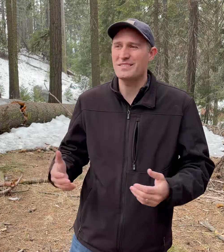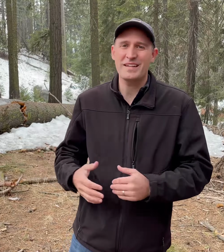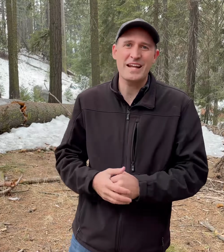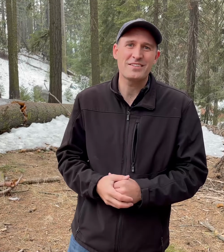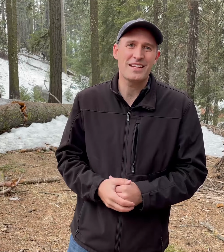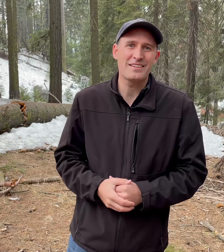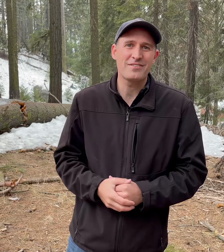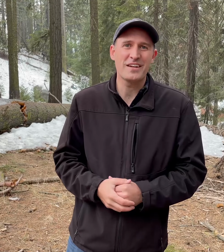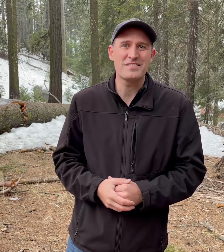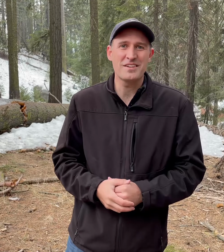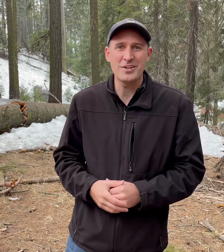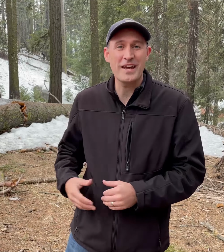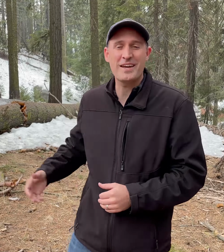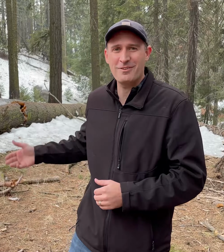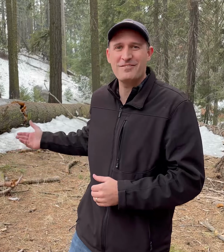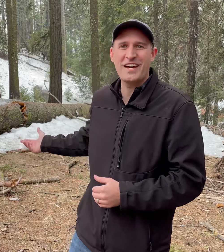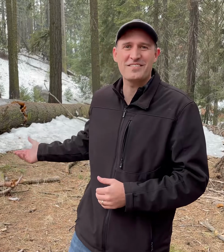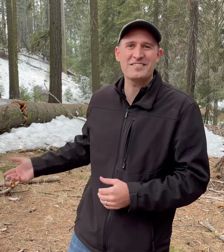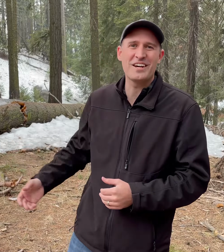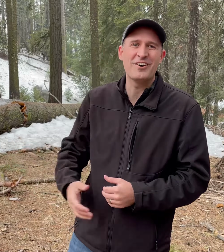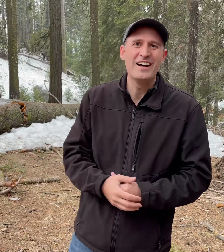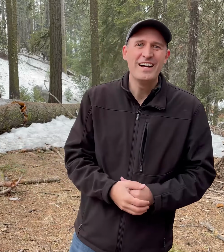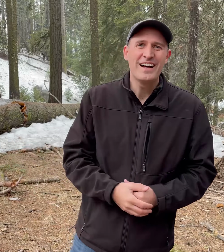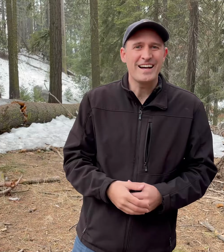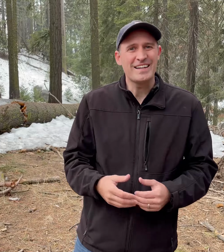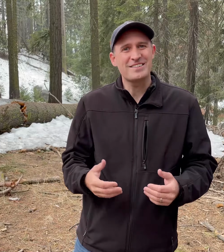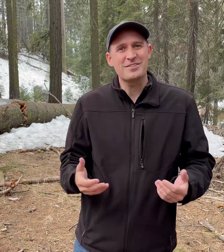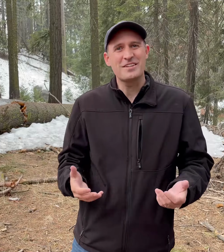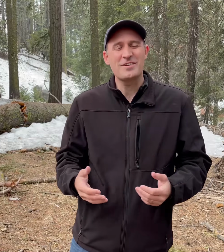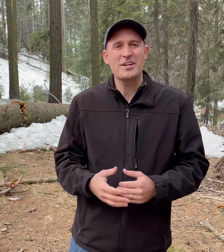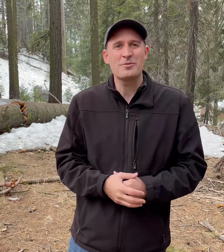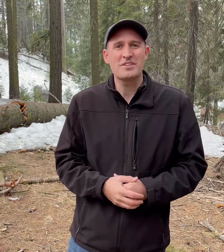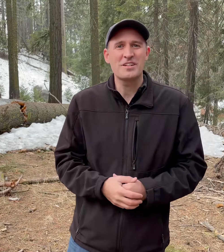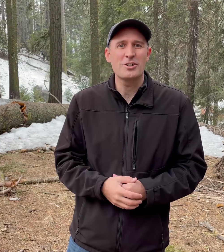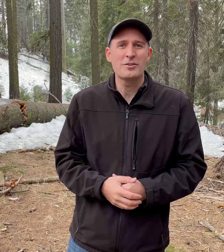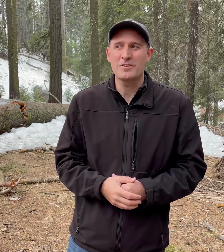set out today to find snow and we found snow, and so in this video we're just gonna go over